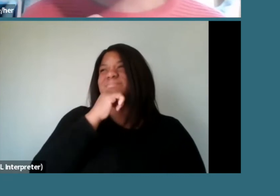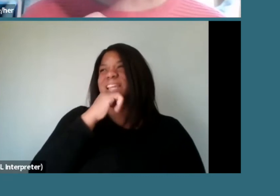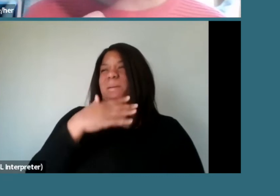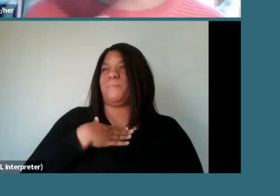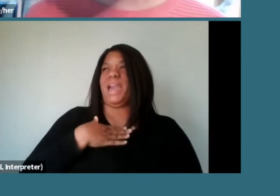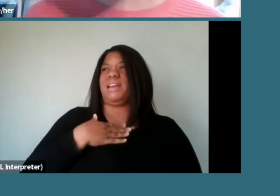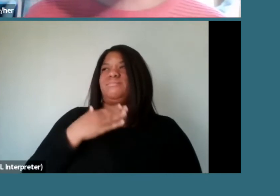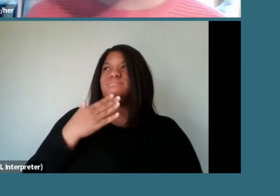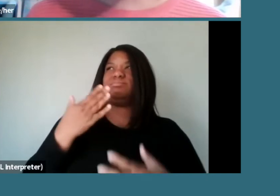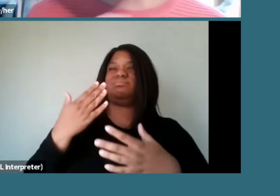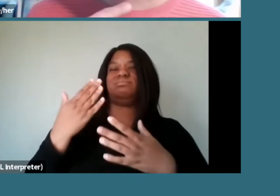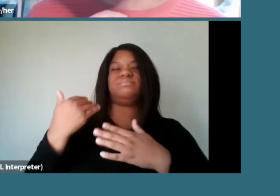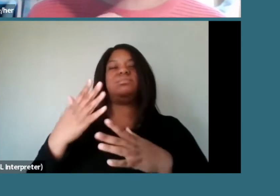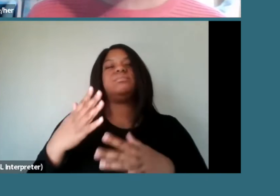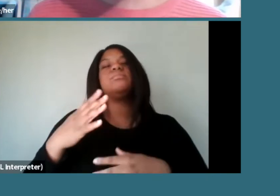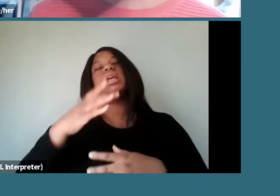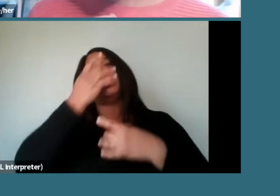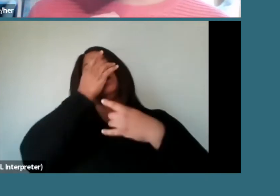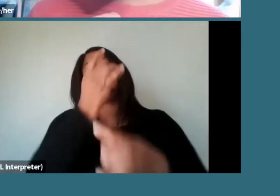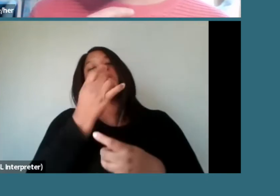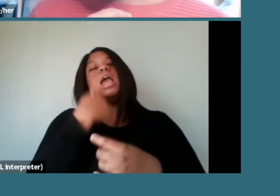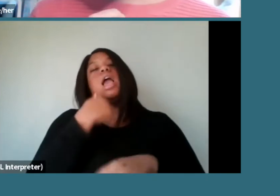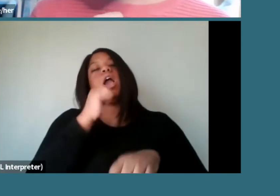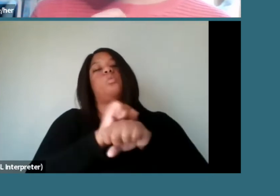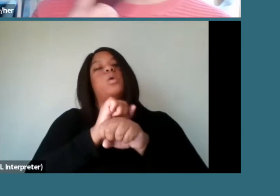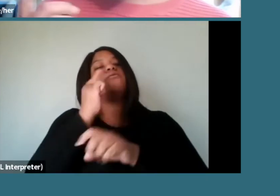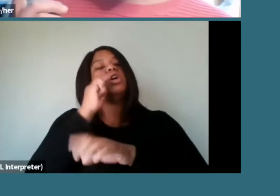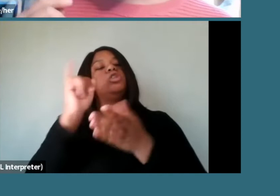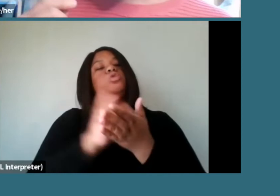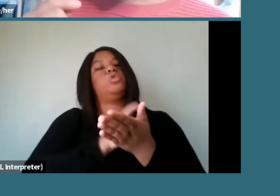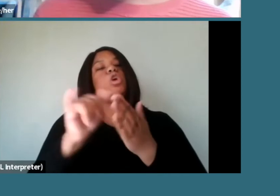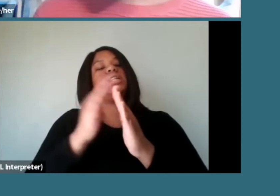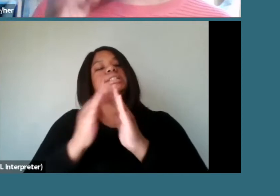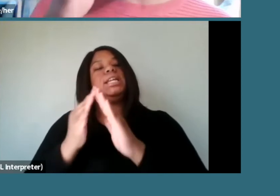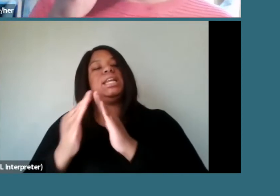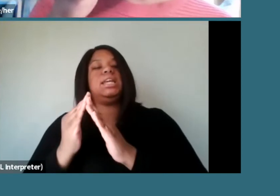I had worked for the New York City museum art and cultural access consortium,